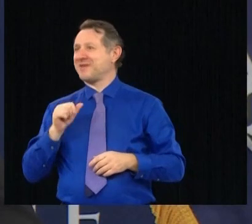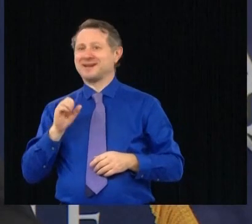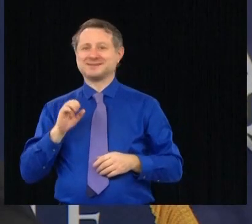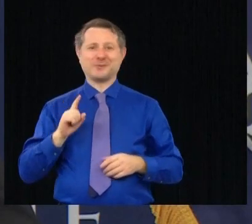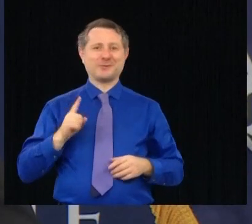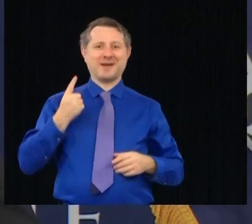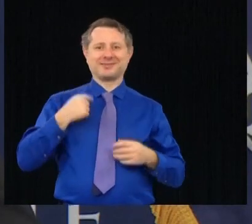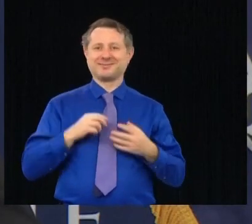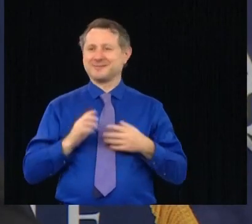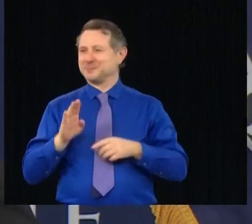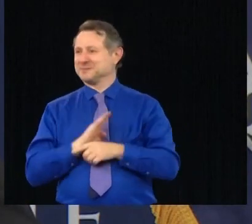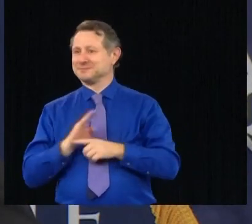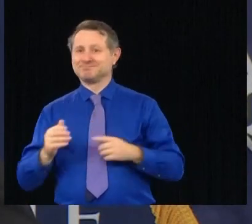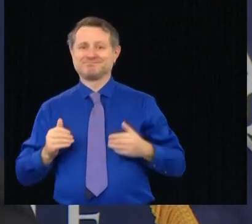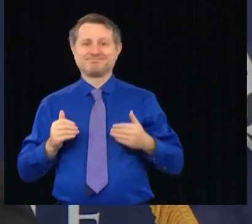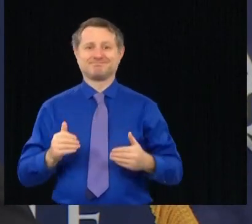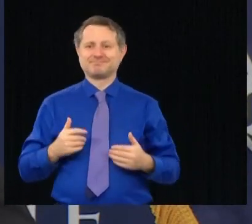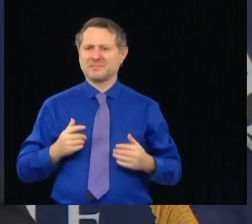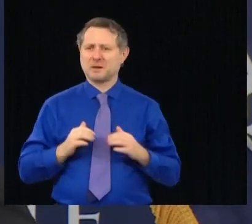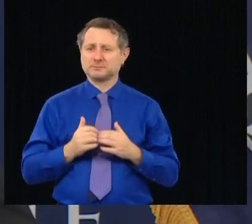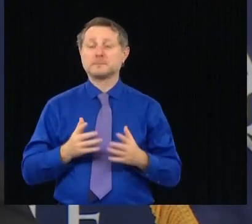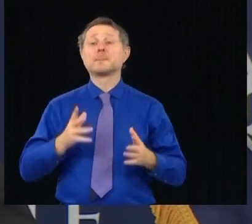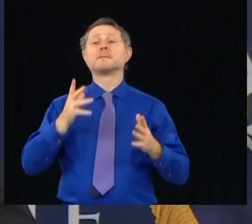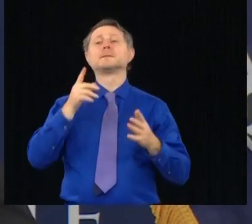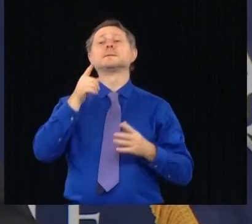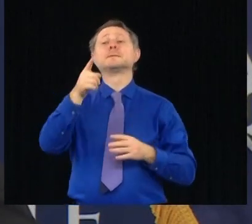Reporter: -- WHEN THEY WAKE